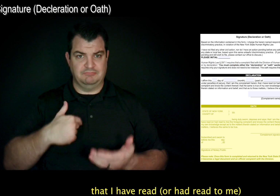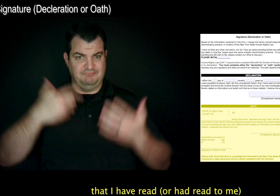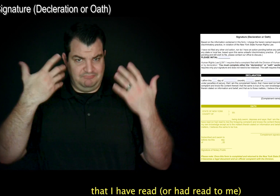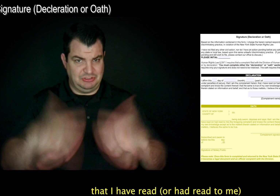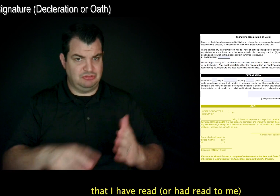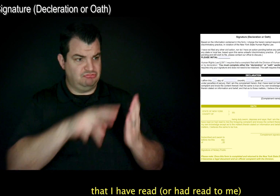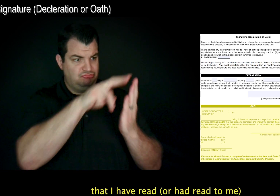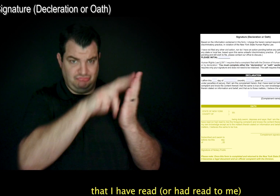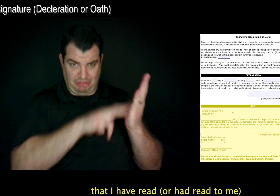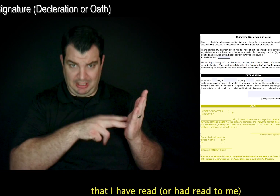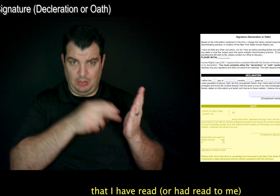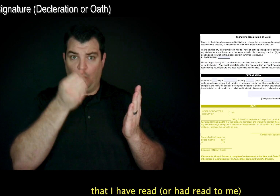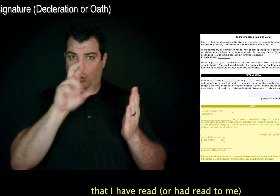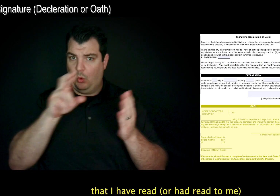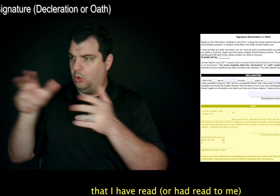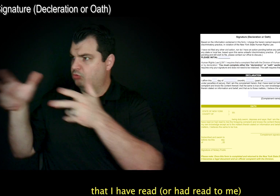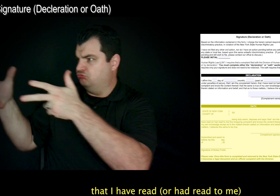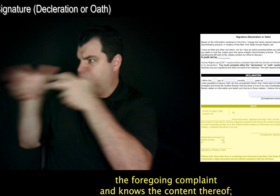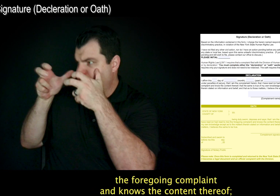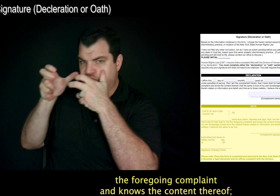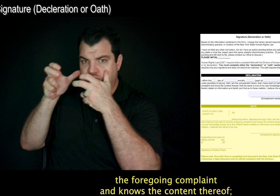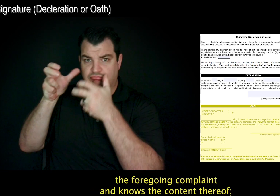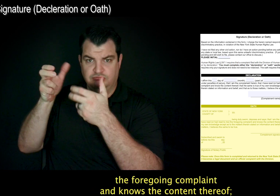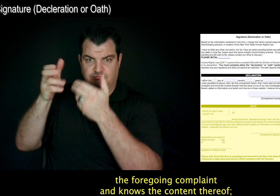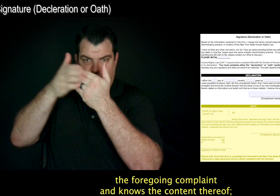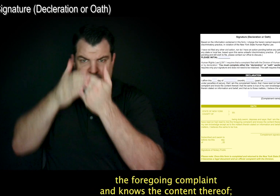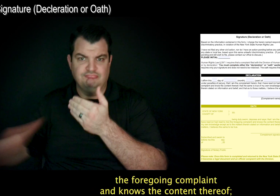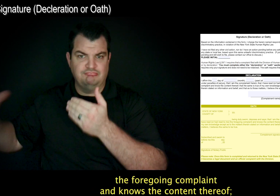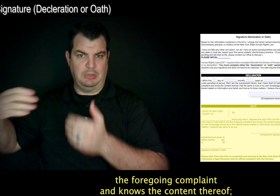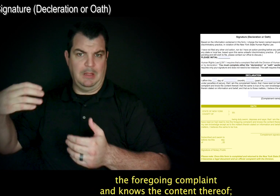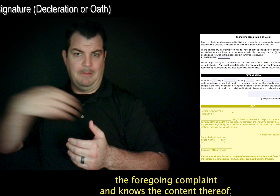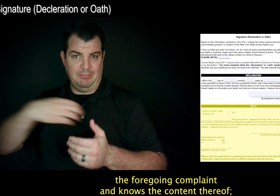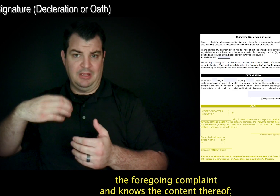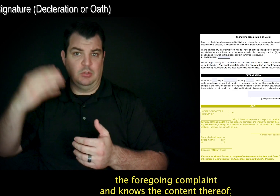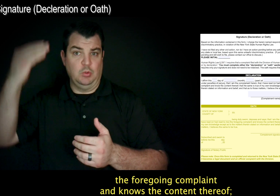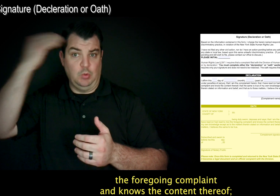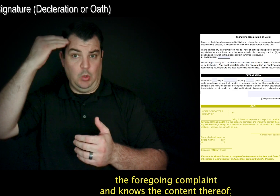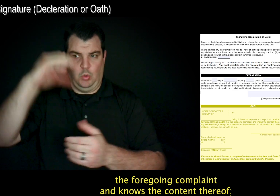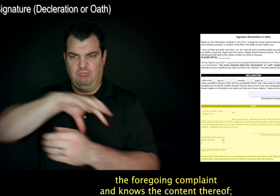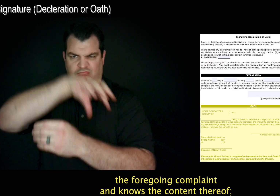that I have read (or had read to me) the foregoing complaint and knows the content thereof;